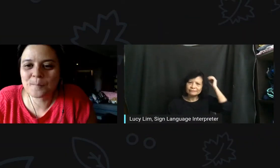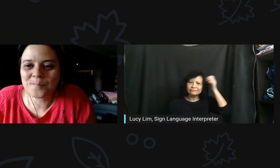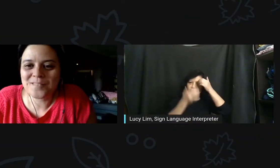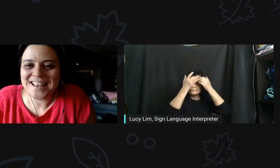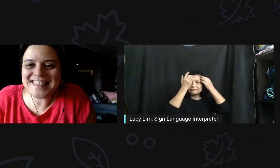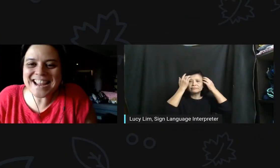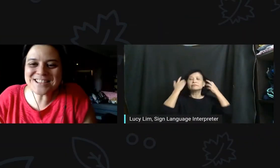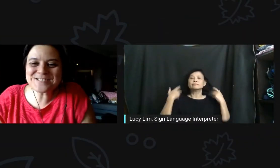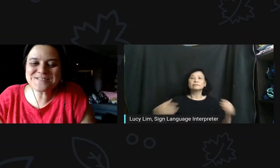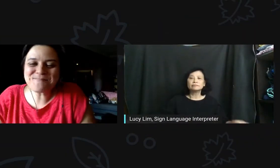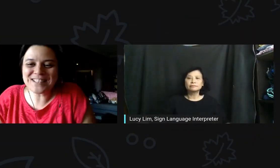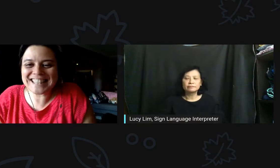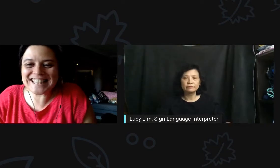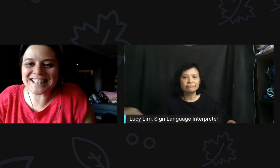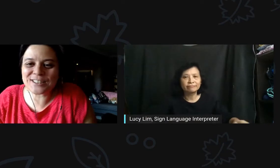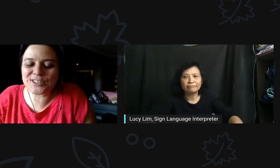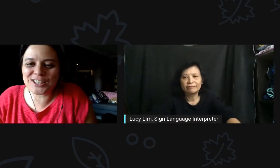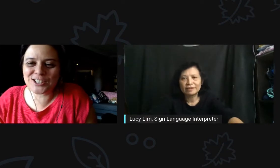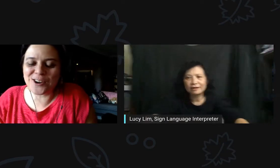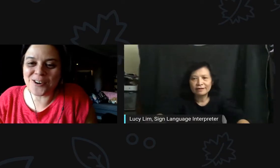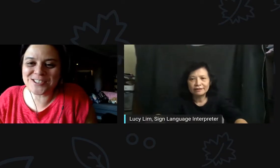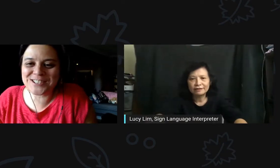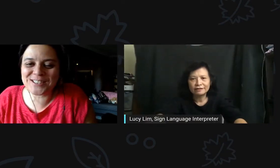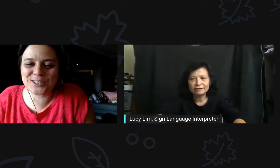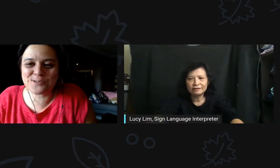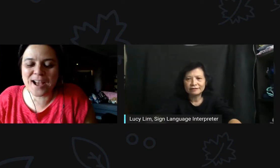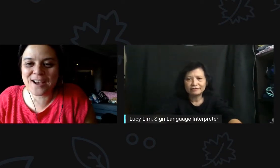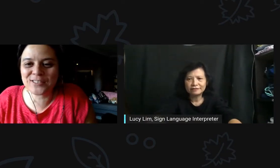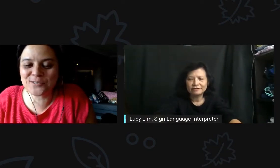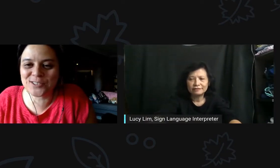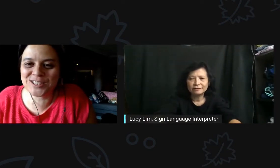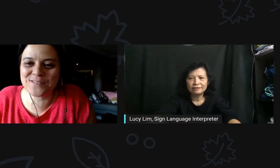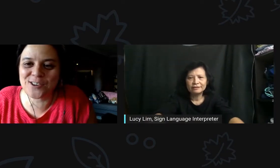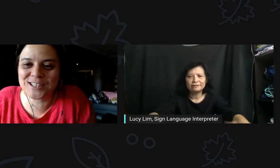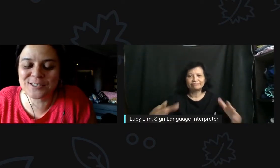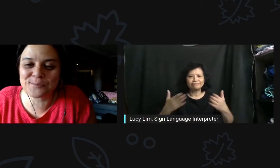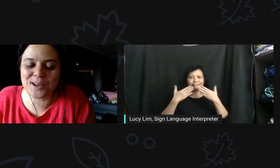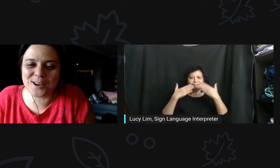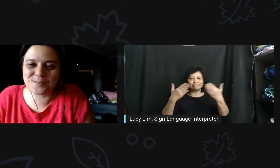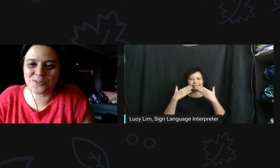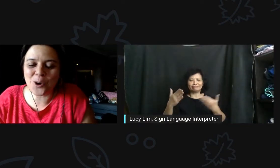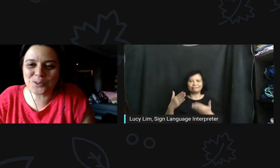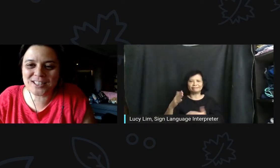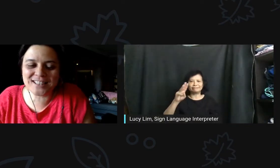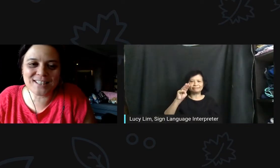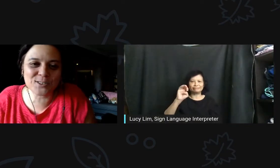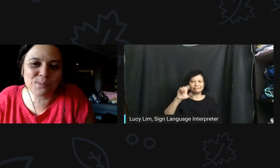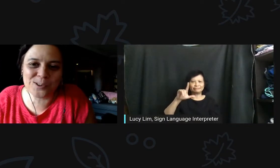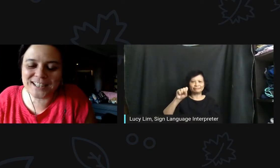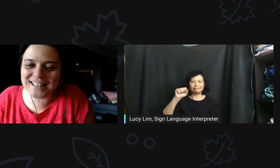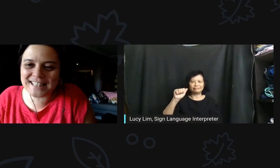Thank you, Melissa. Such an honour to have the University of Nottingham host us and support us